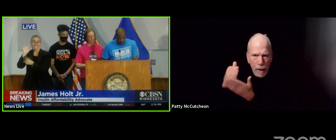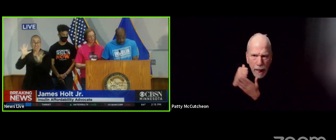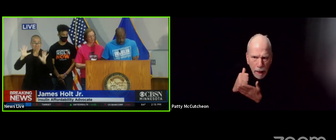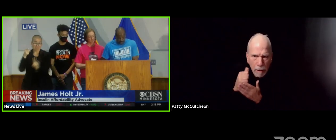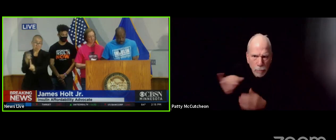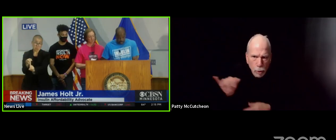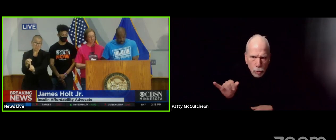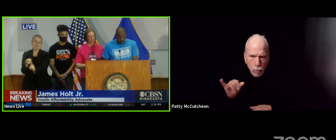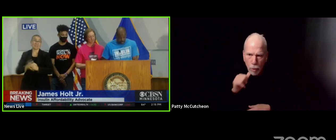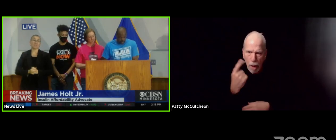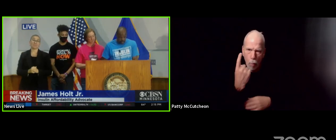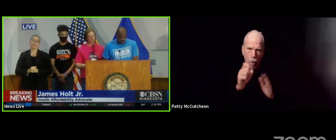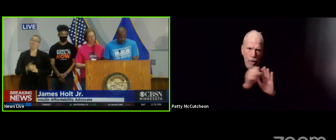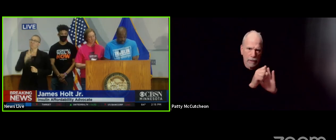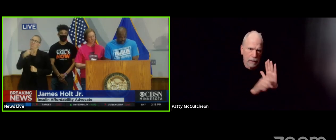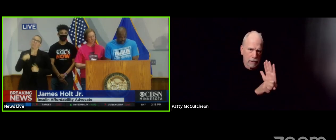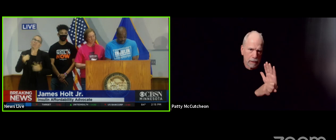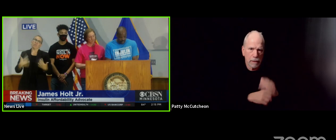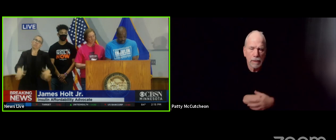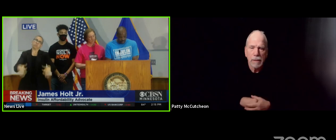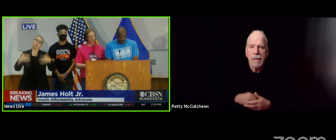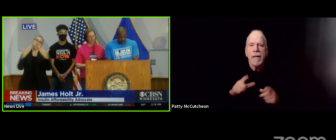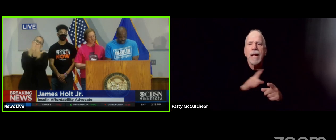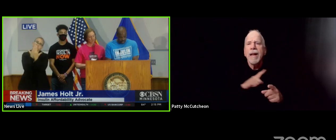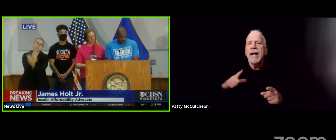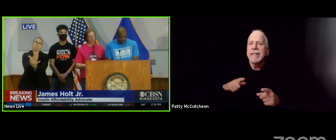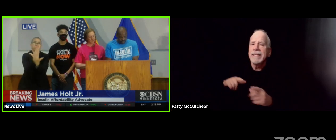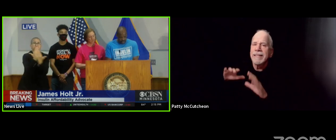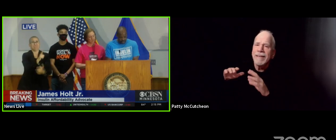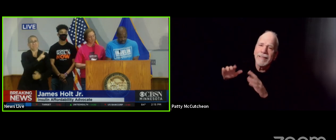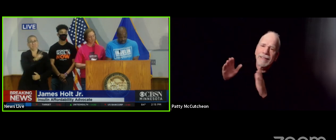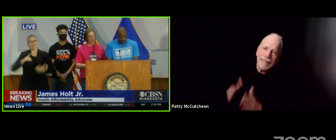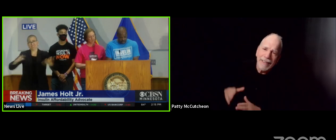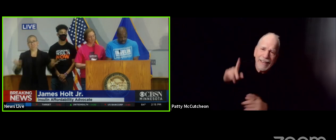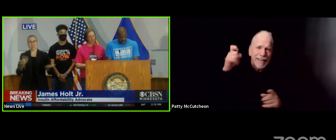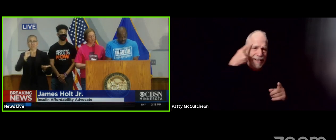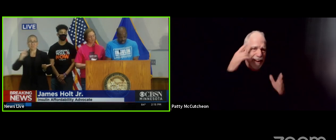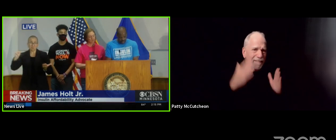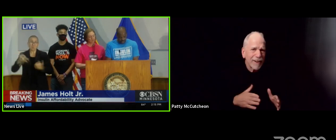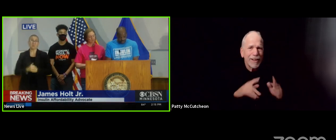FOR LEGISLATORS IN MINNESOTA AND THE GOVERNOR'S TEAM WHO HAVE SUPPORTED TYPE 1 DIABETES IN MINNESOTA AND TO FIGHT FOR